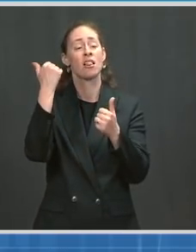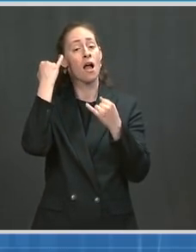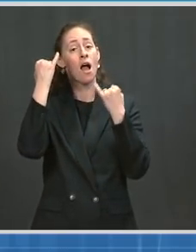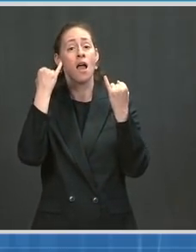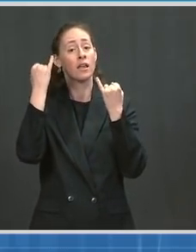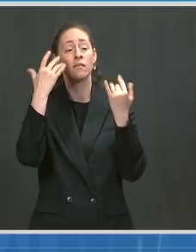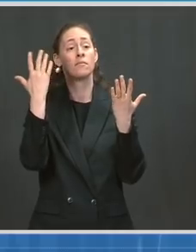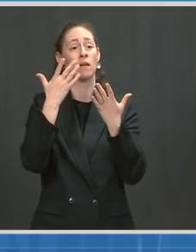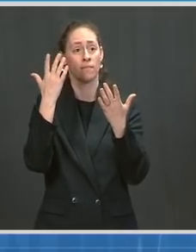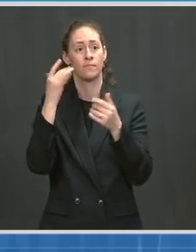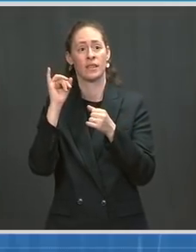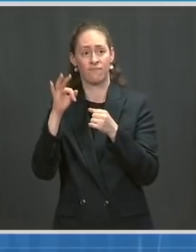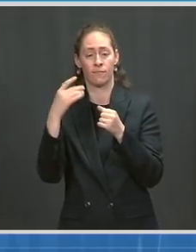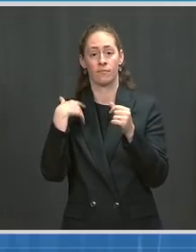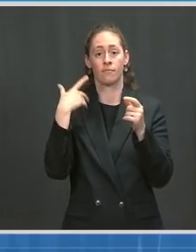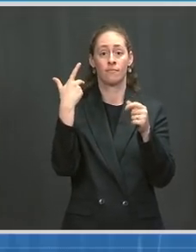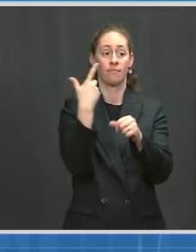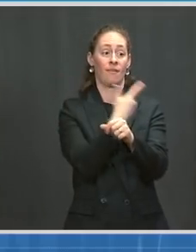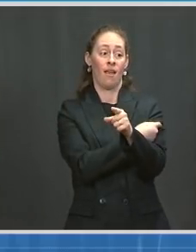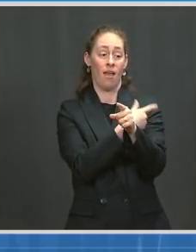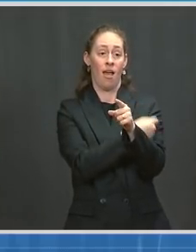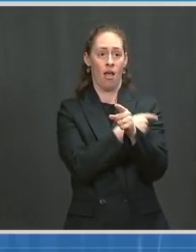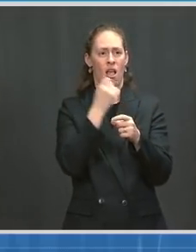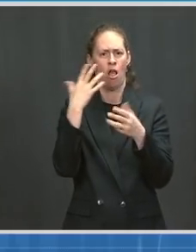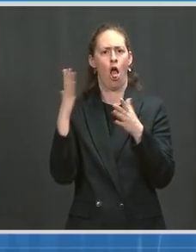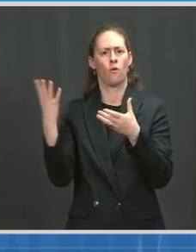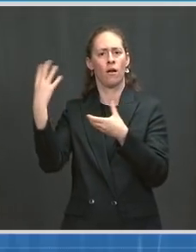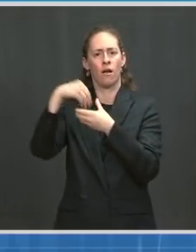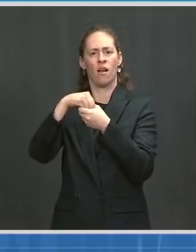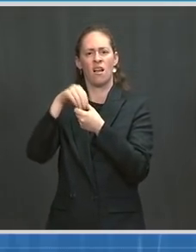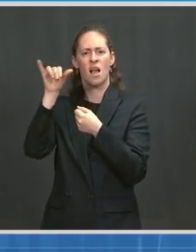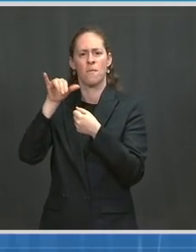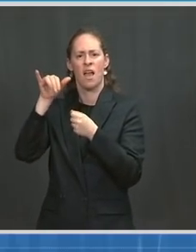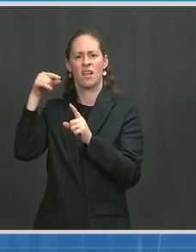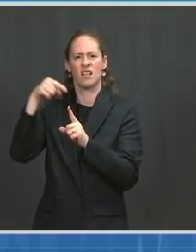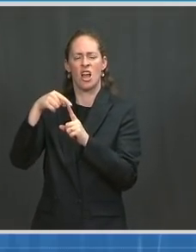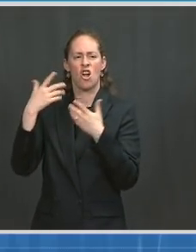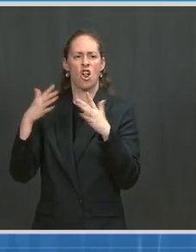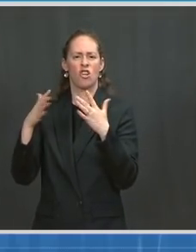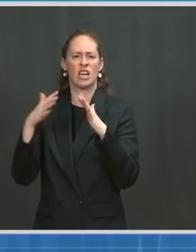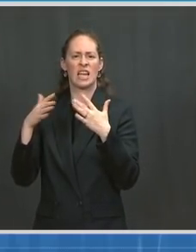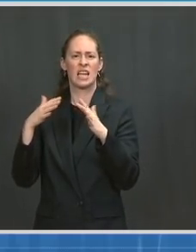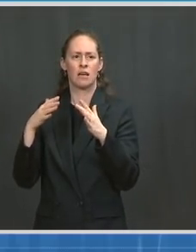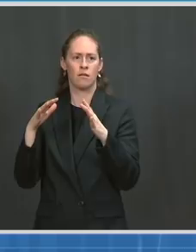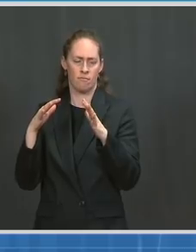of immunosuppressed actually do get infected, you can treat them immediately so that they don't progress.